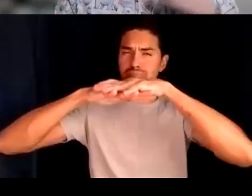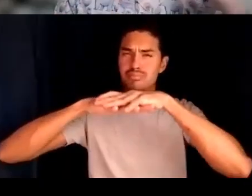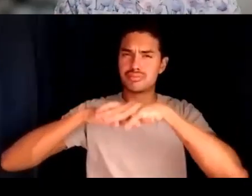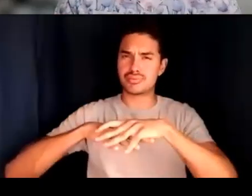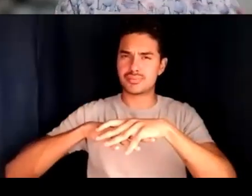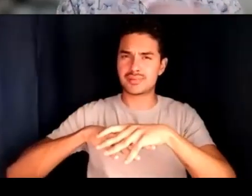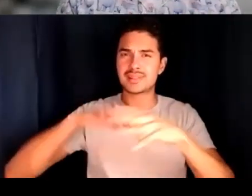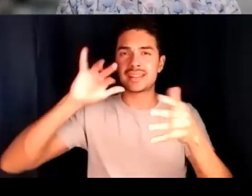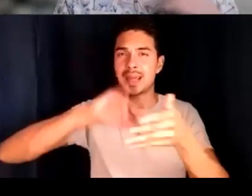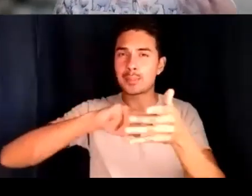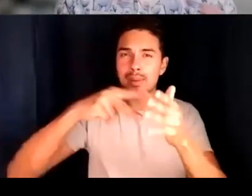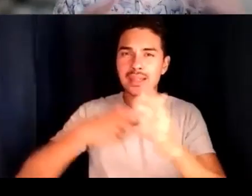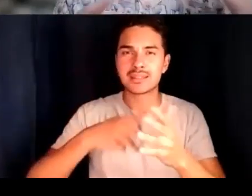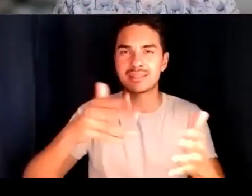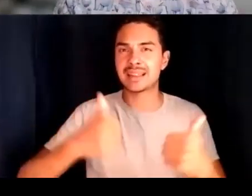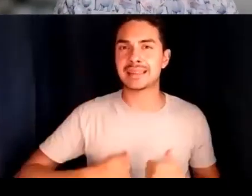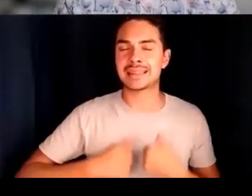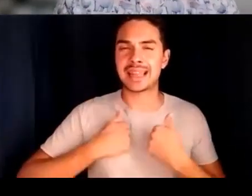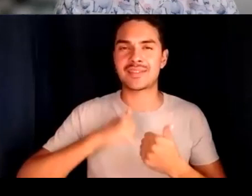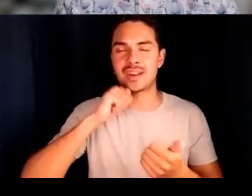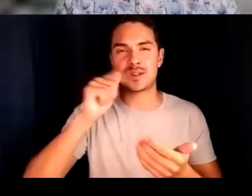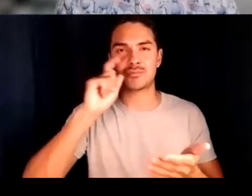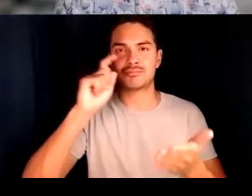can really increase distress and mental health concerns.